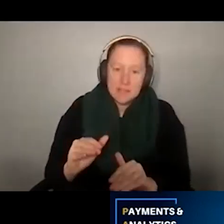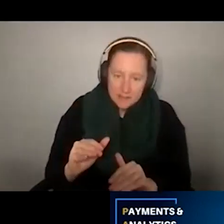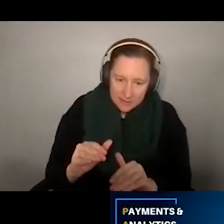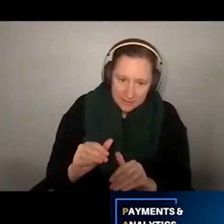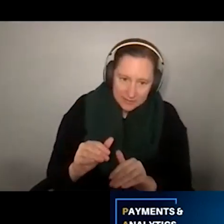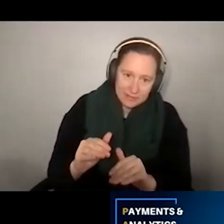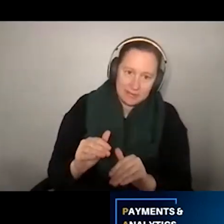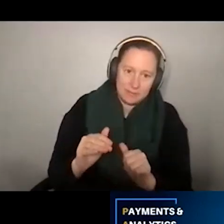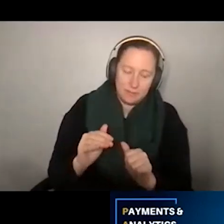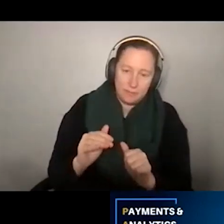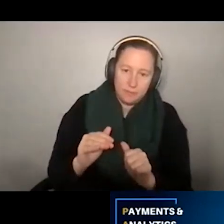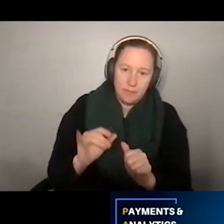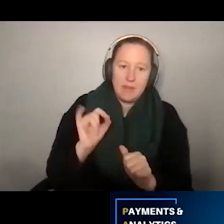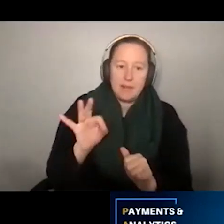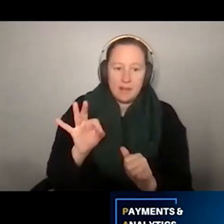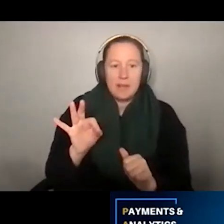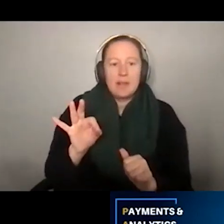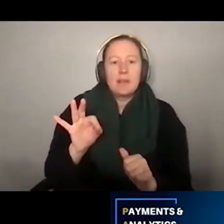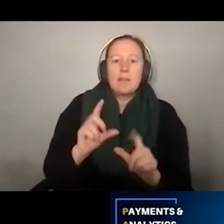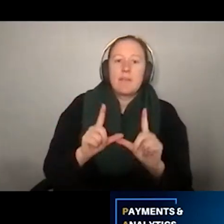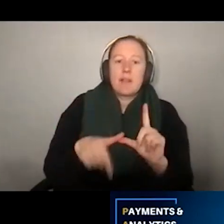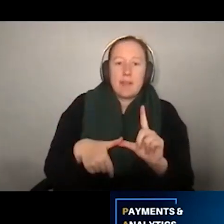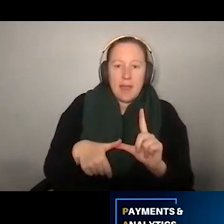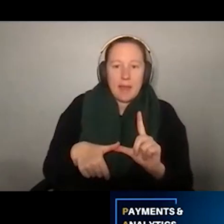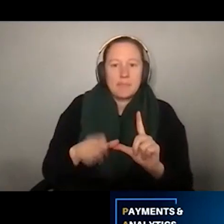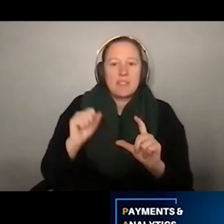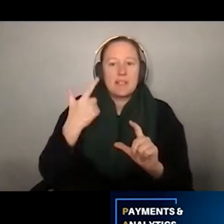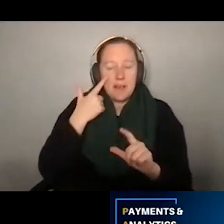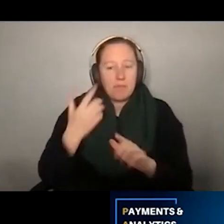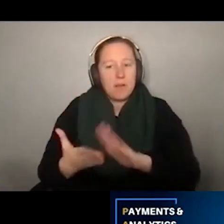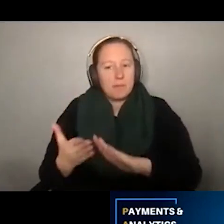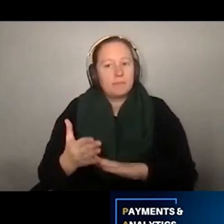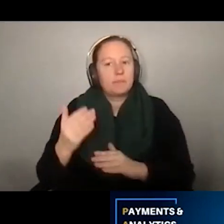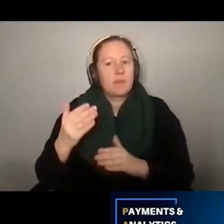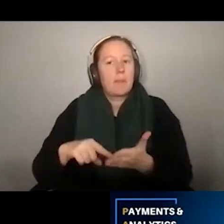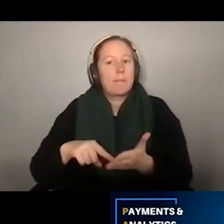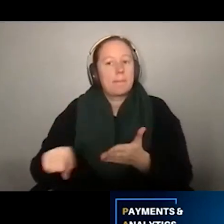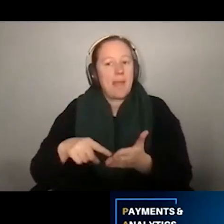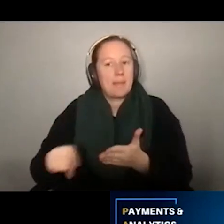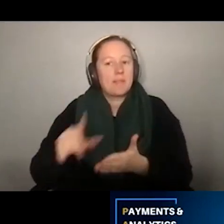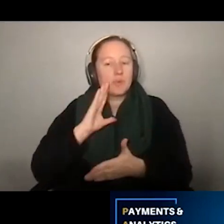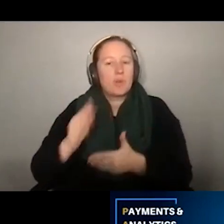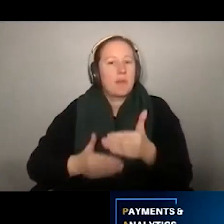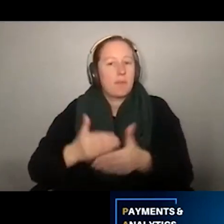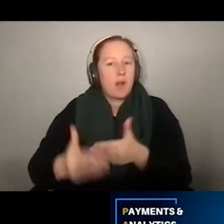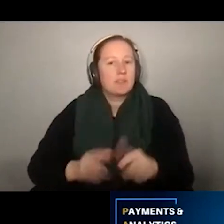The event of a lapse in government operations, payments will be processed. It will just be on an intermittent schedule